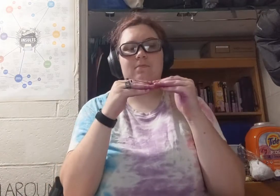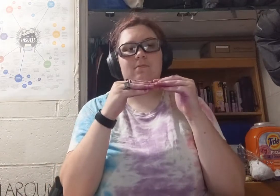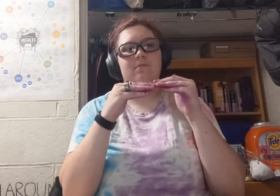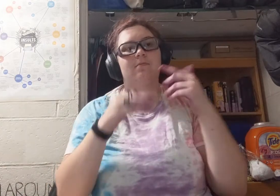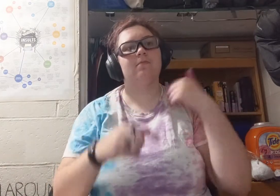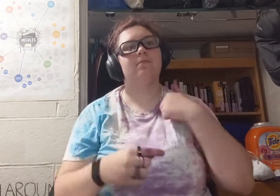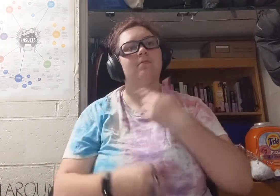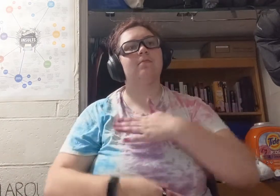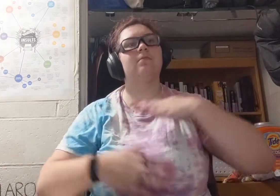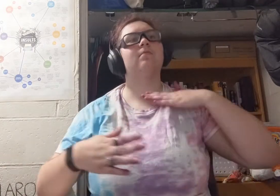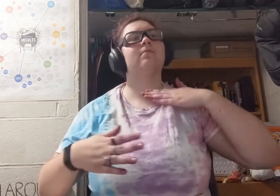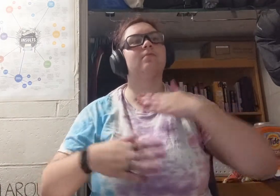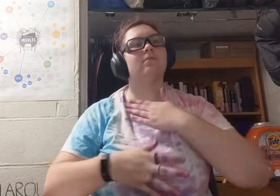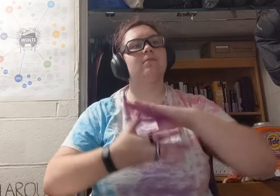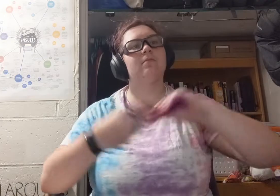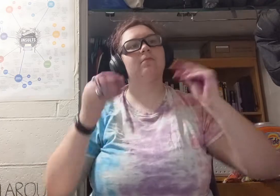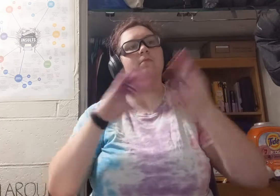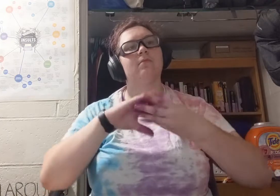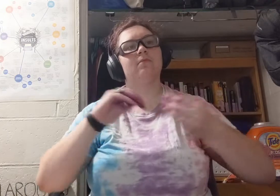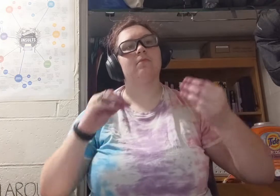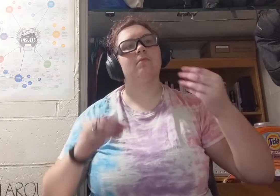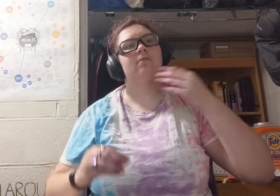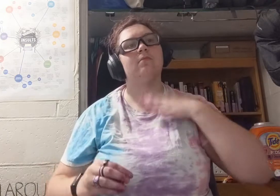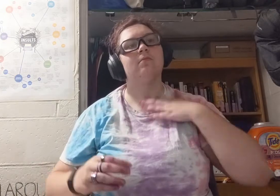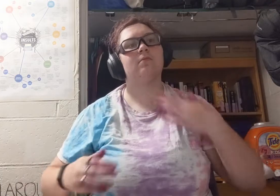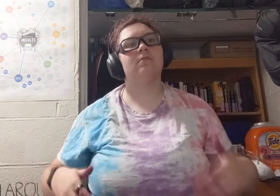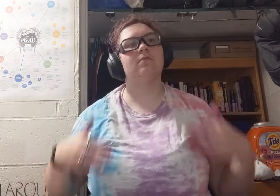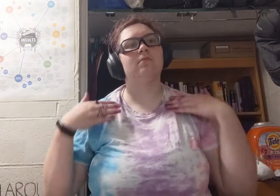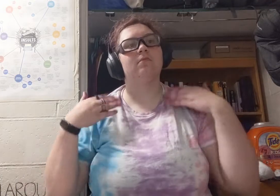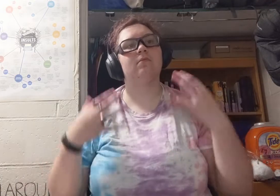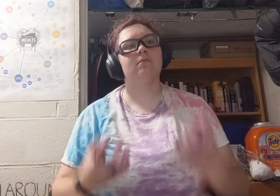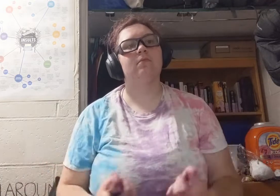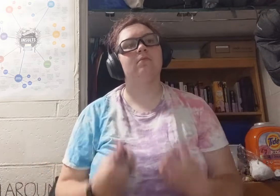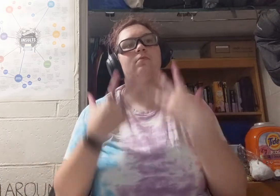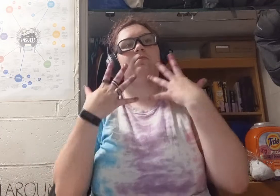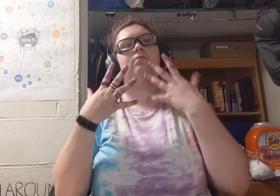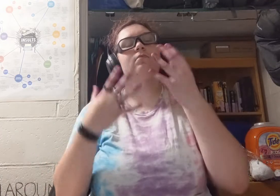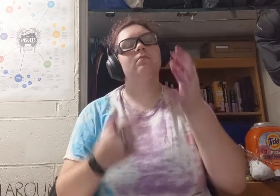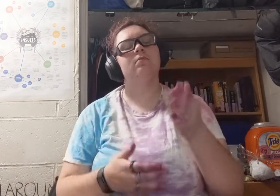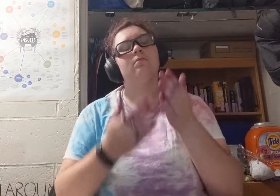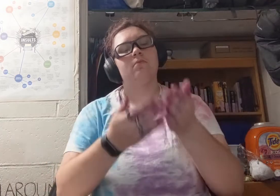i breathe stories my lungs are filled with pirate ships